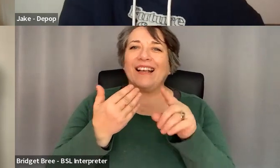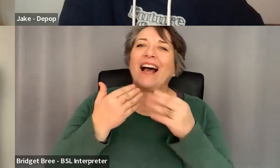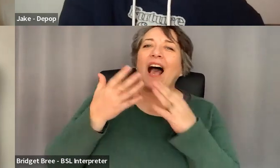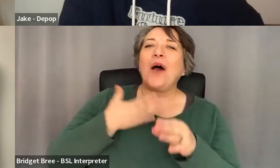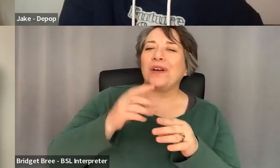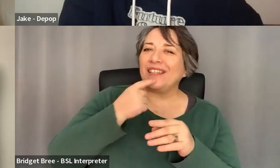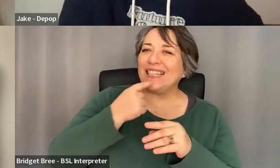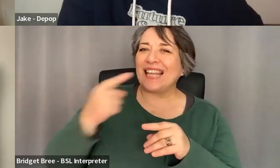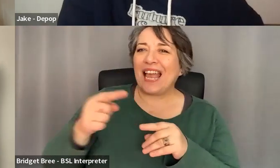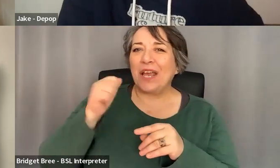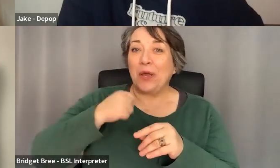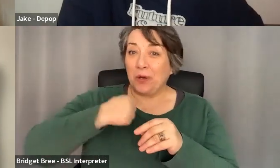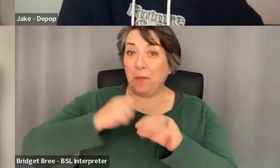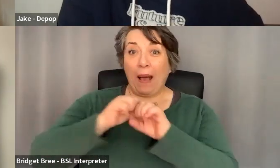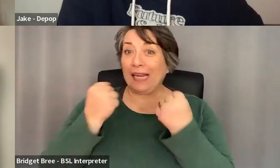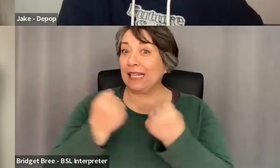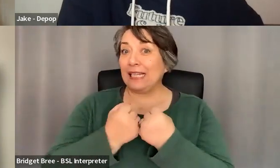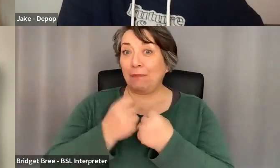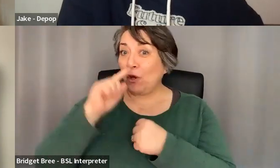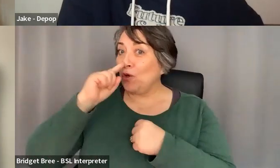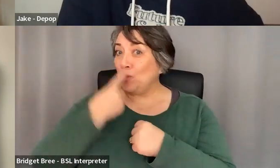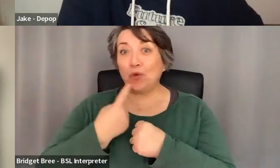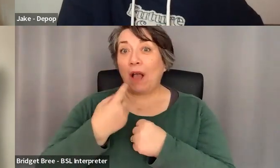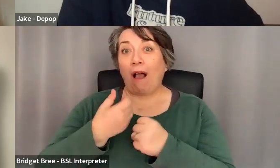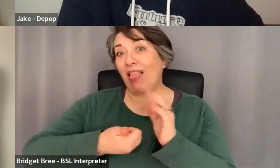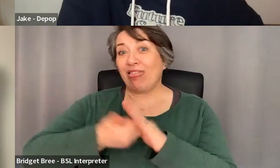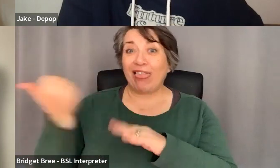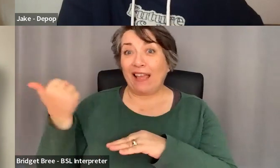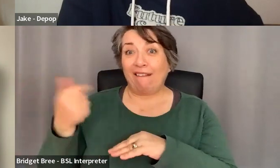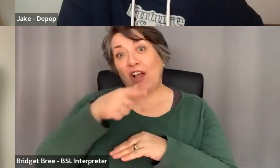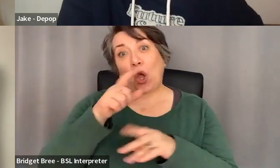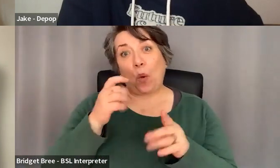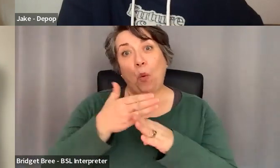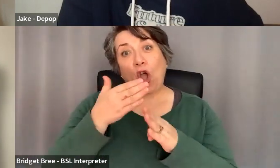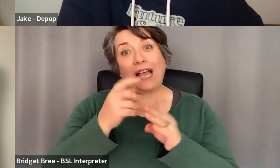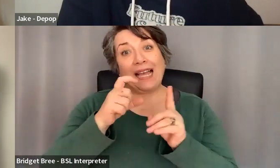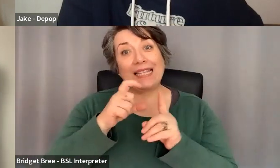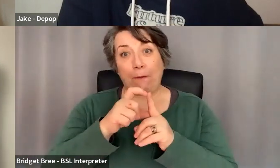It sounds amazing. It's really, honestly, it's heartwarming to hear how much you are doing. Sounds amazing, honestly, it's heart-warming to hear how much you are